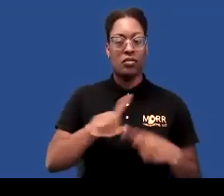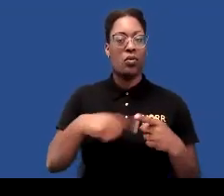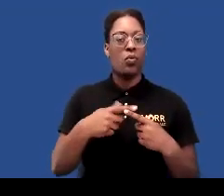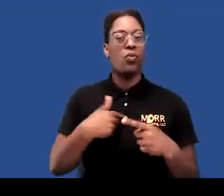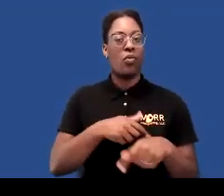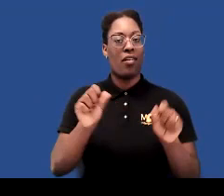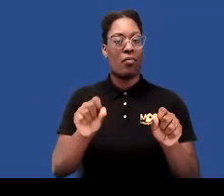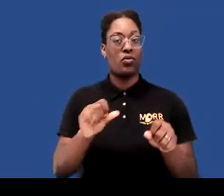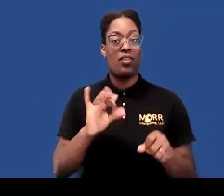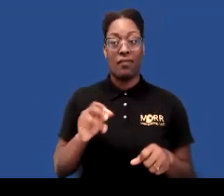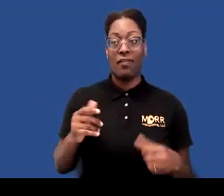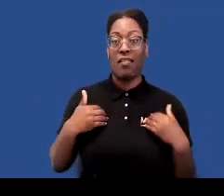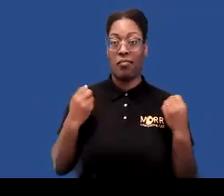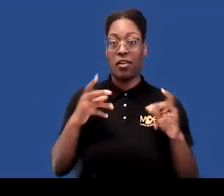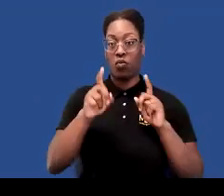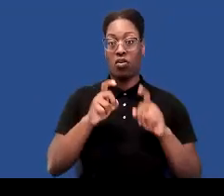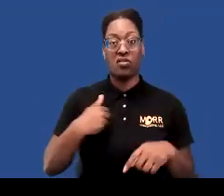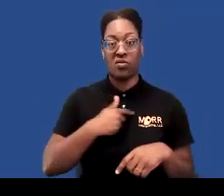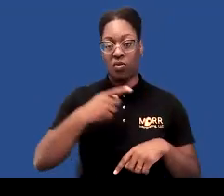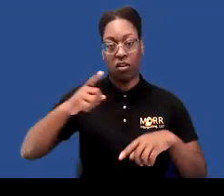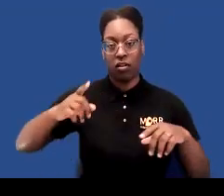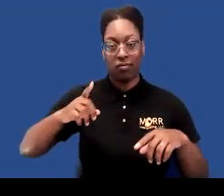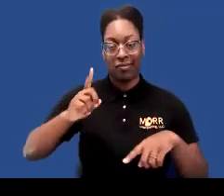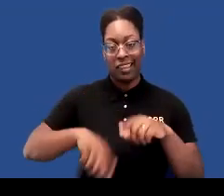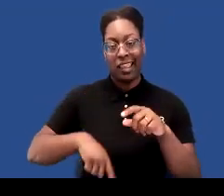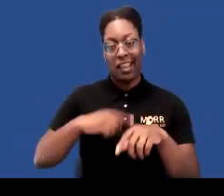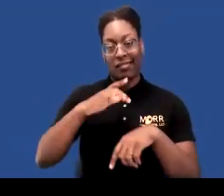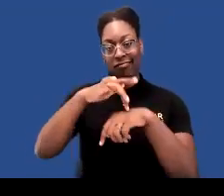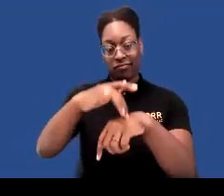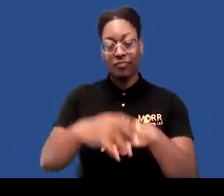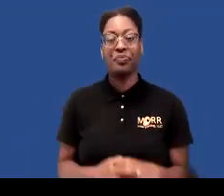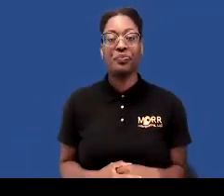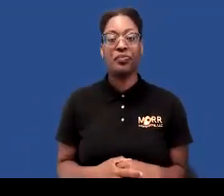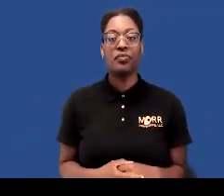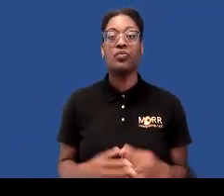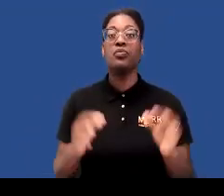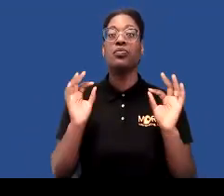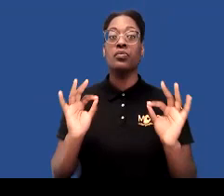So just a quick primer, since we are going to be using chat as our primary means of communication. To use the chat in Zoom,